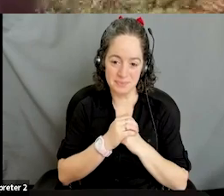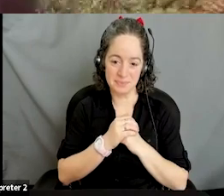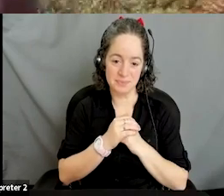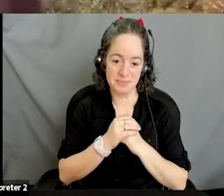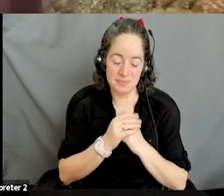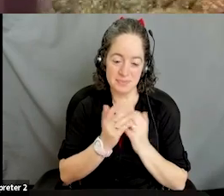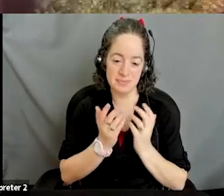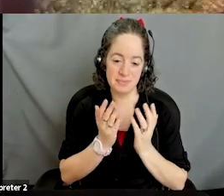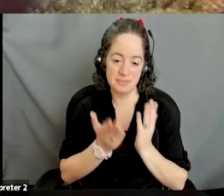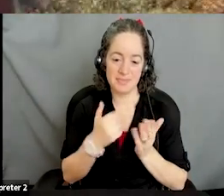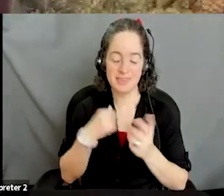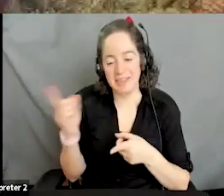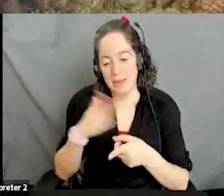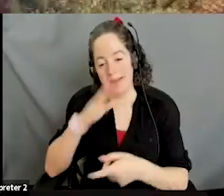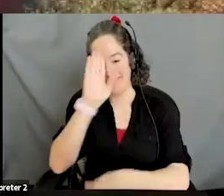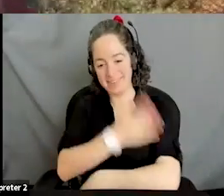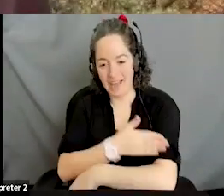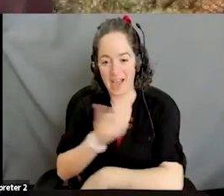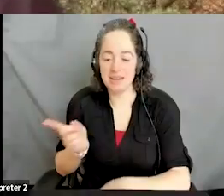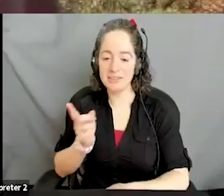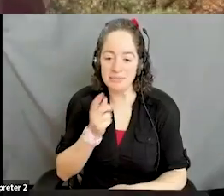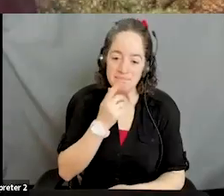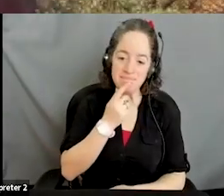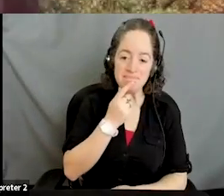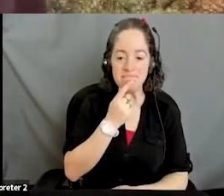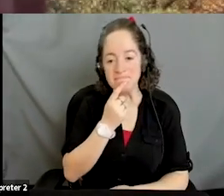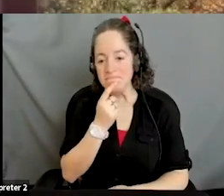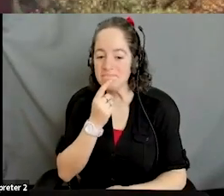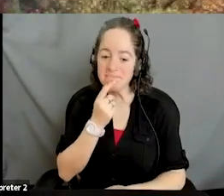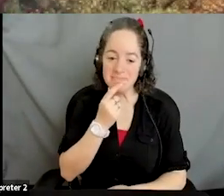Maybe my son humming to himself over here. He's watching Sonic the Hedgehog on the couch next to me.